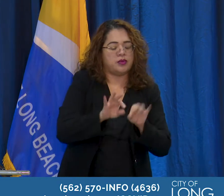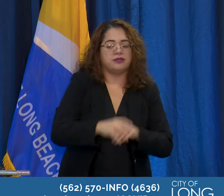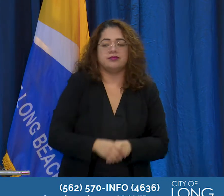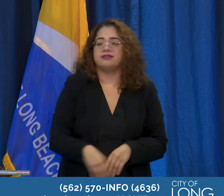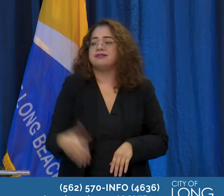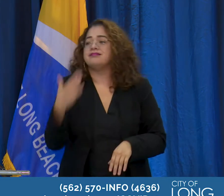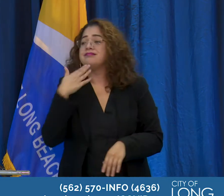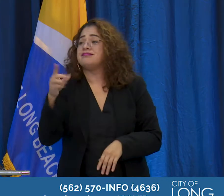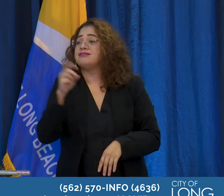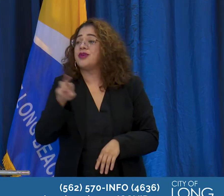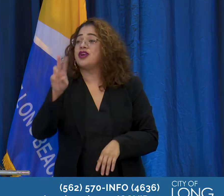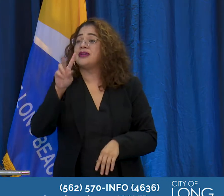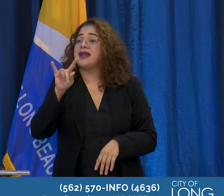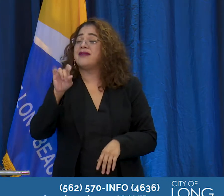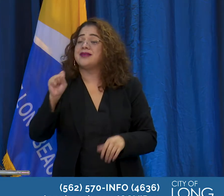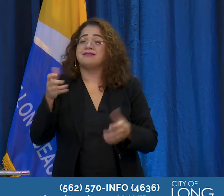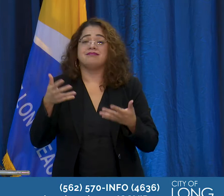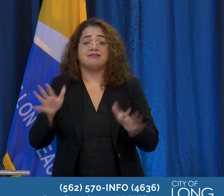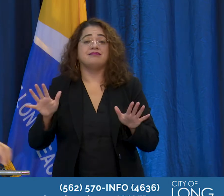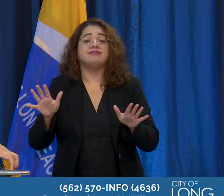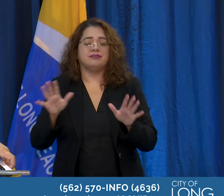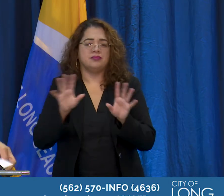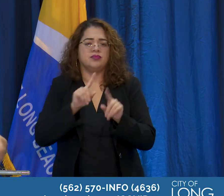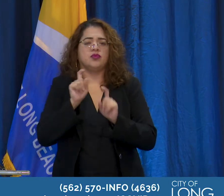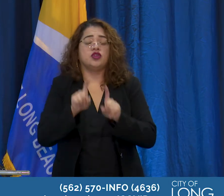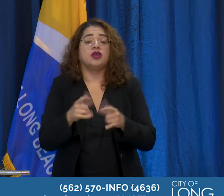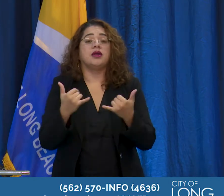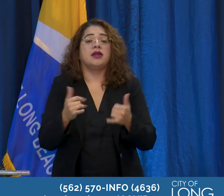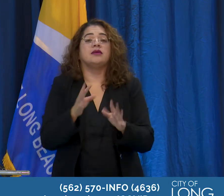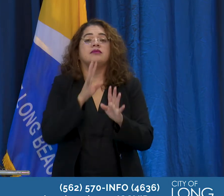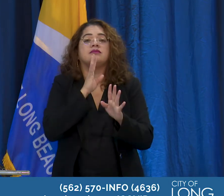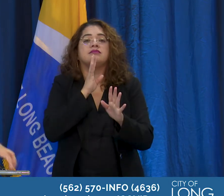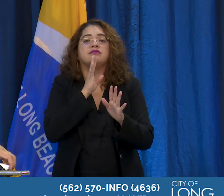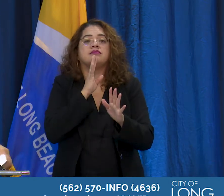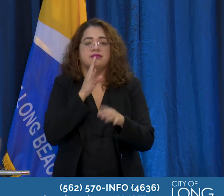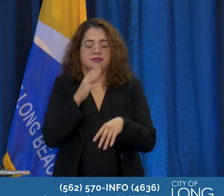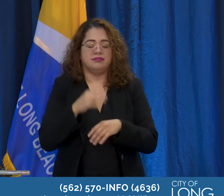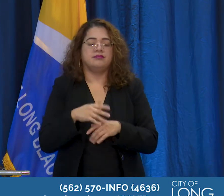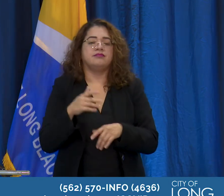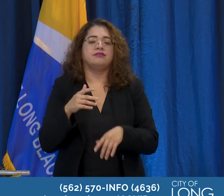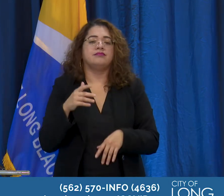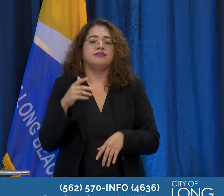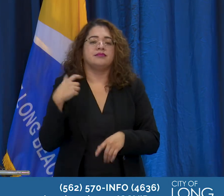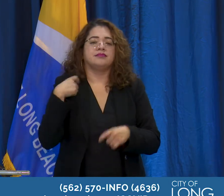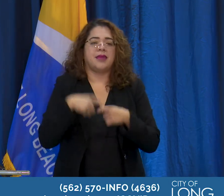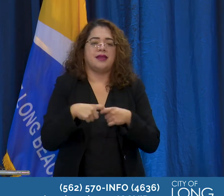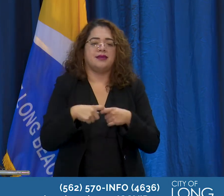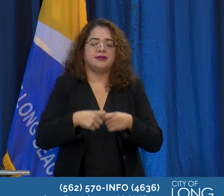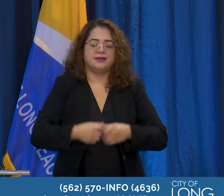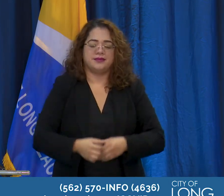The concludes questions and then we will now move on to Spanish interpretation.